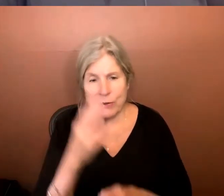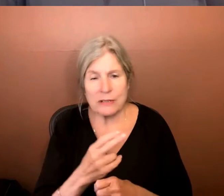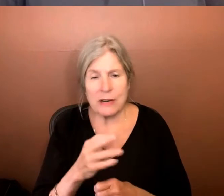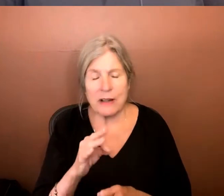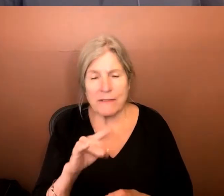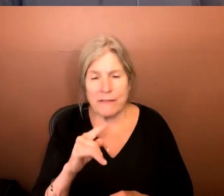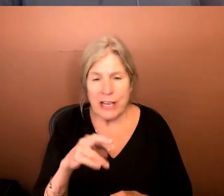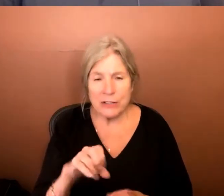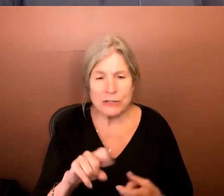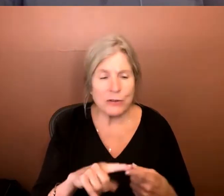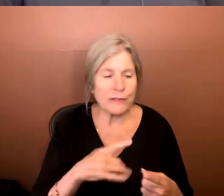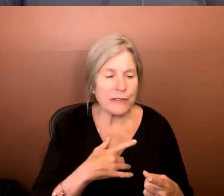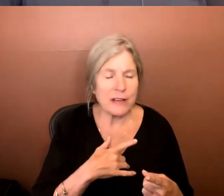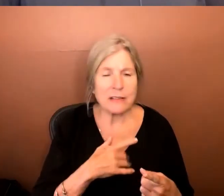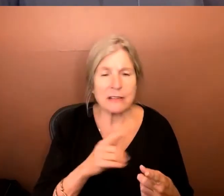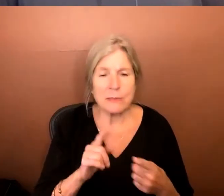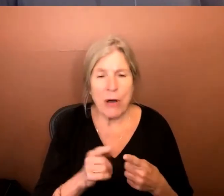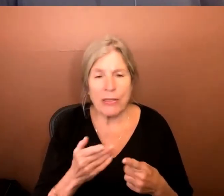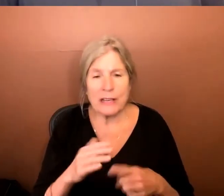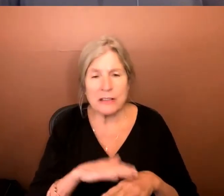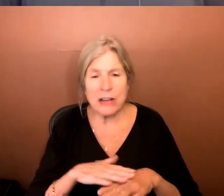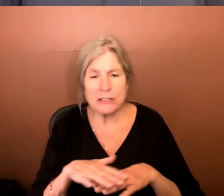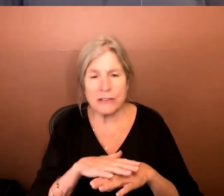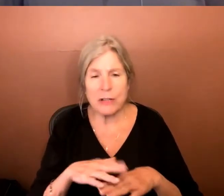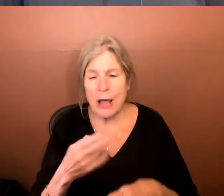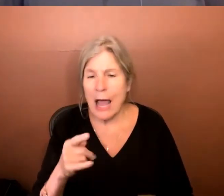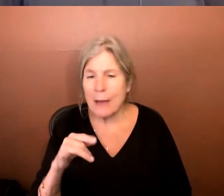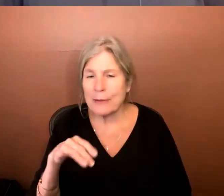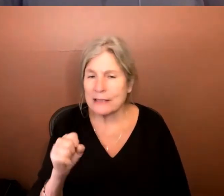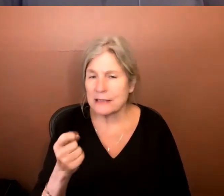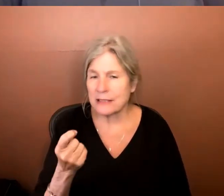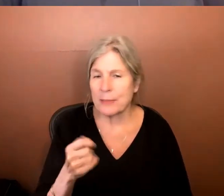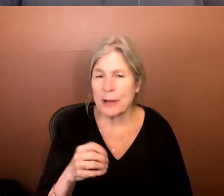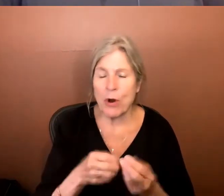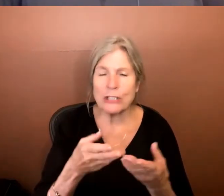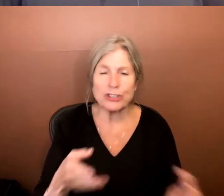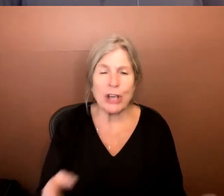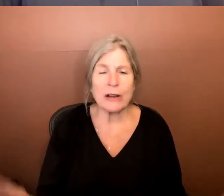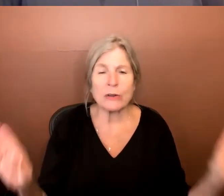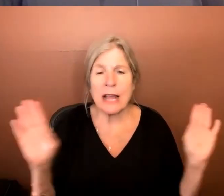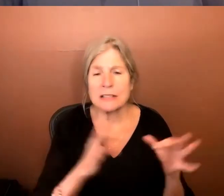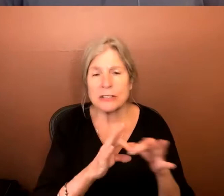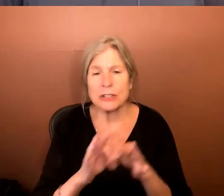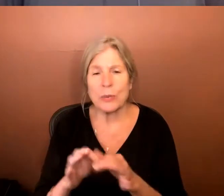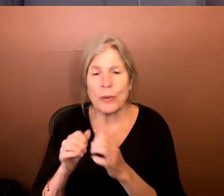features on the surface whereas haptics is a bit more general. It has to do with basically the